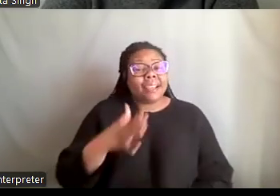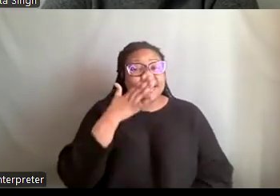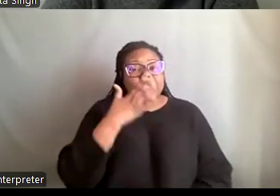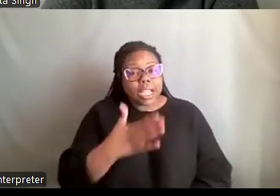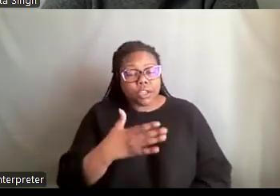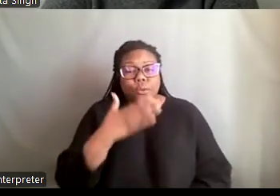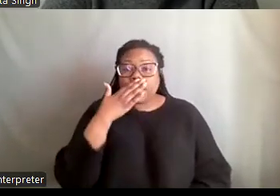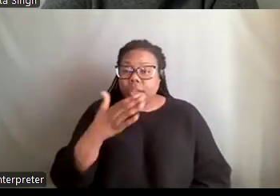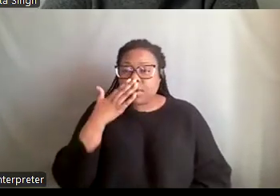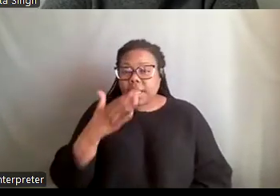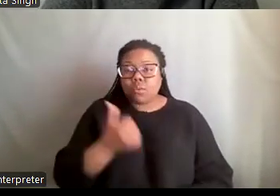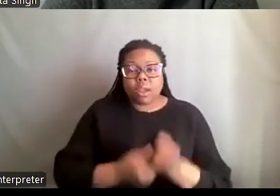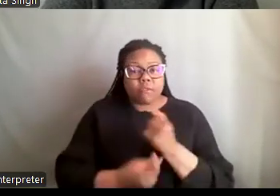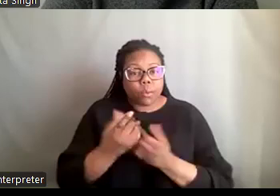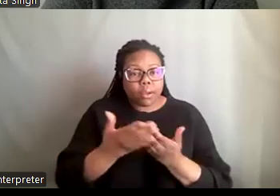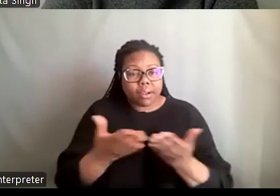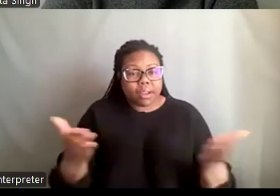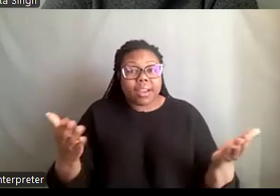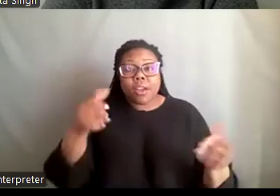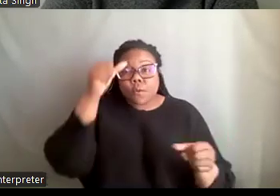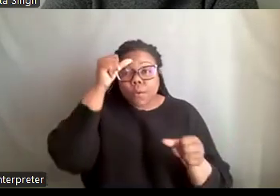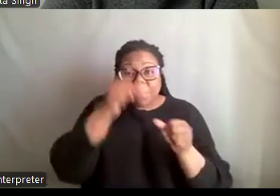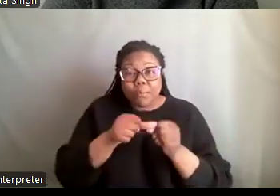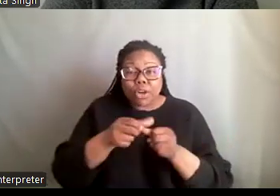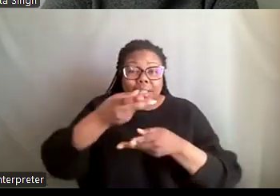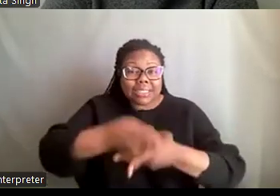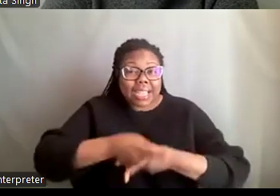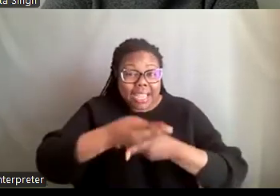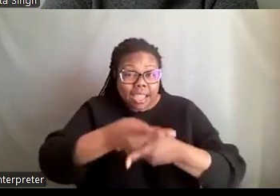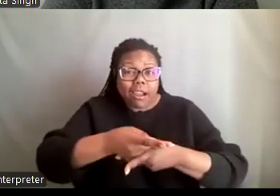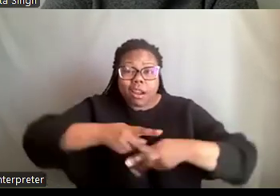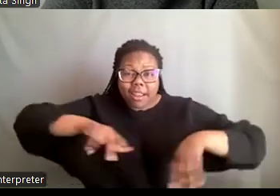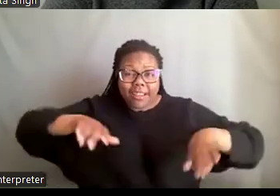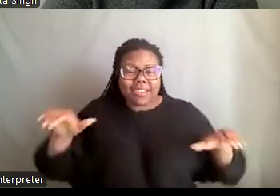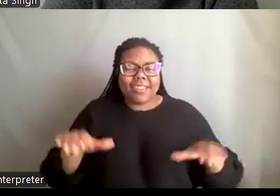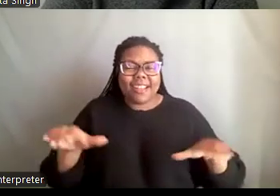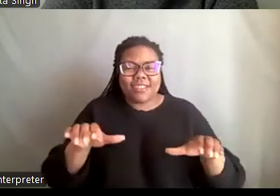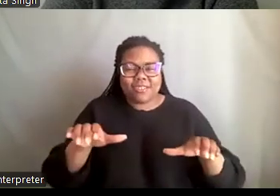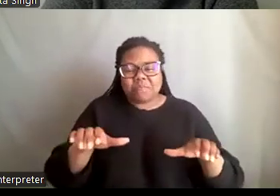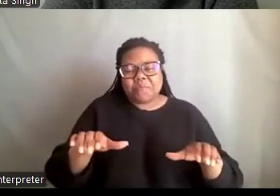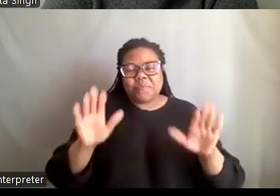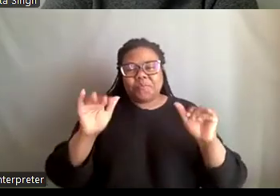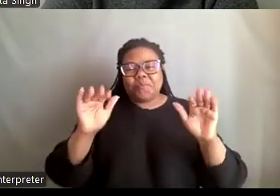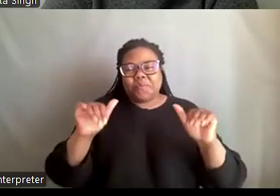» JESSICA LEHMAN: Mic drop again. Thank you. Thank you to everybody. Remember, take care, and take action. Talk to you soon. Bye.